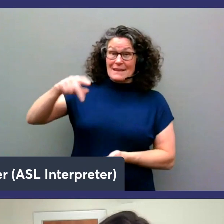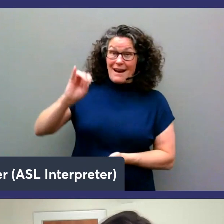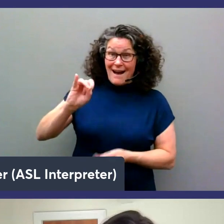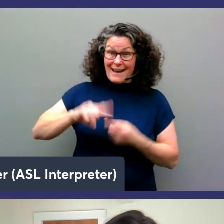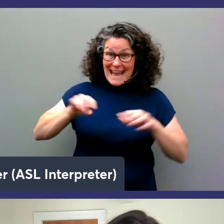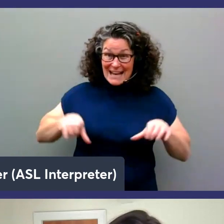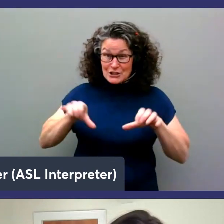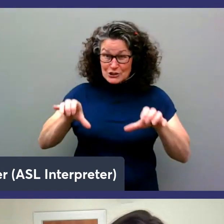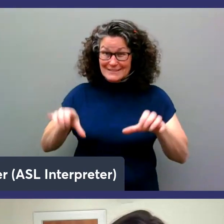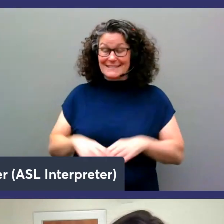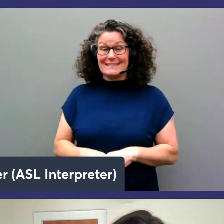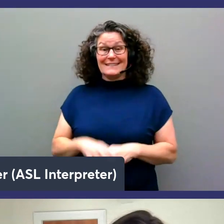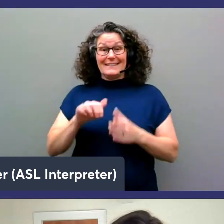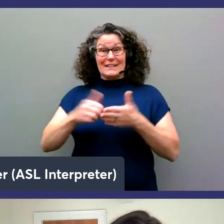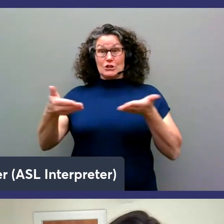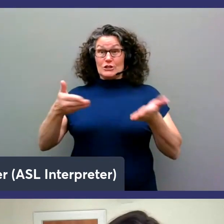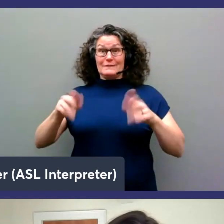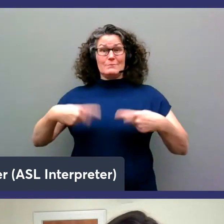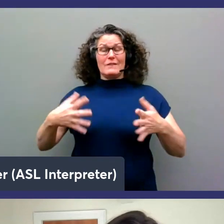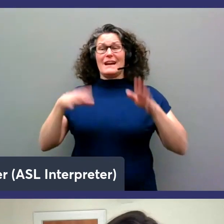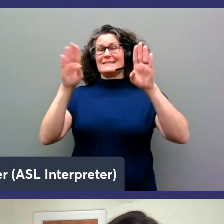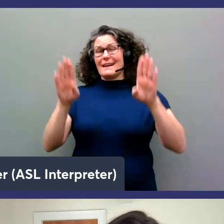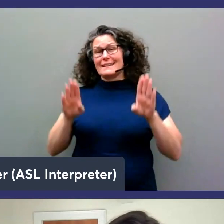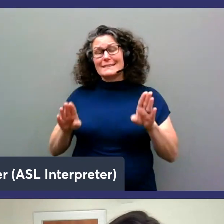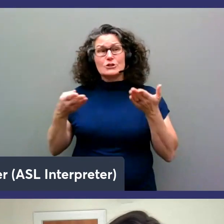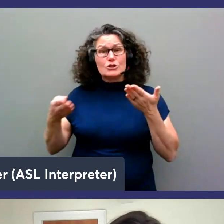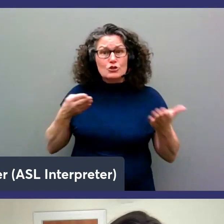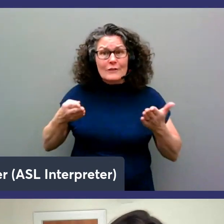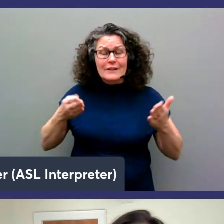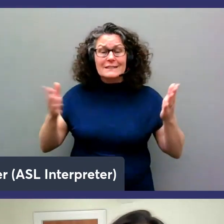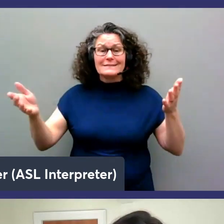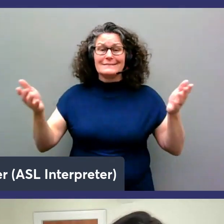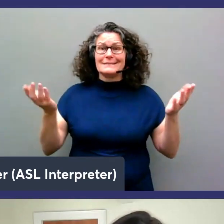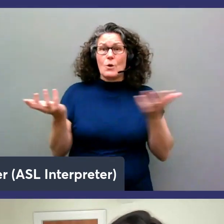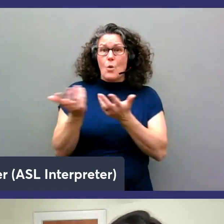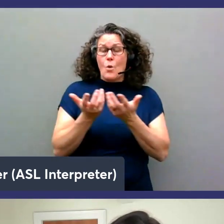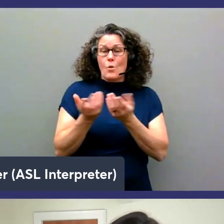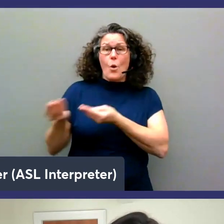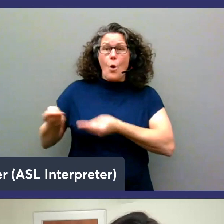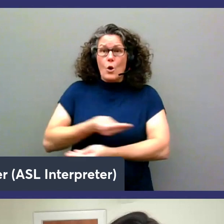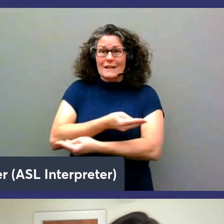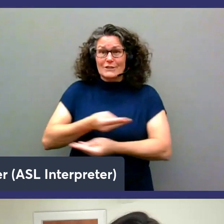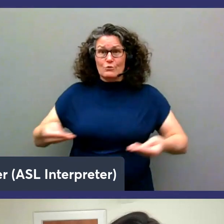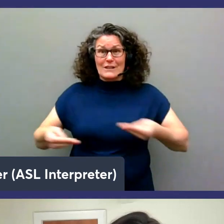Yeah, so it's a service that provides really excellent service orchestration. But in general,